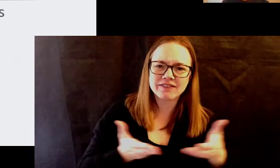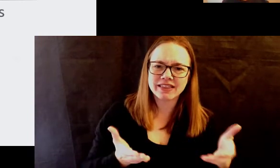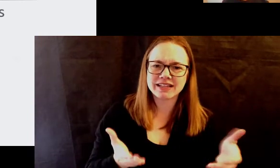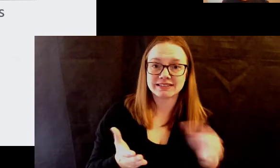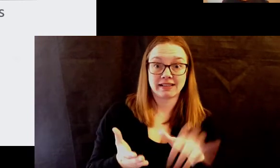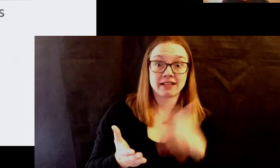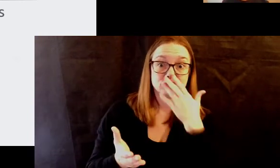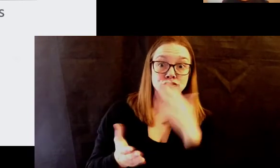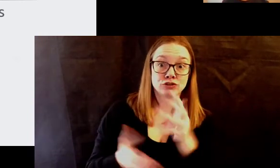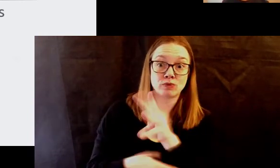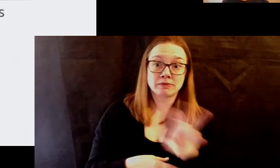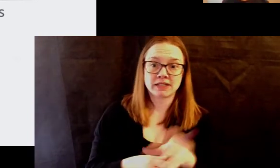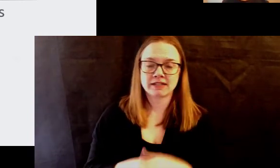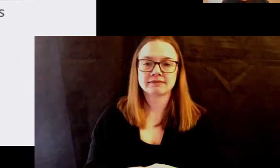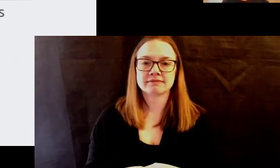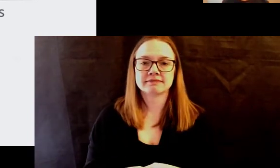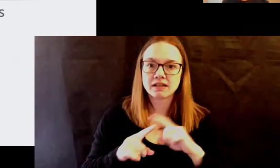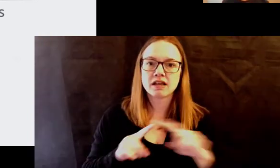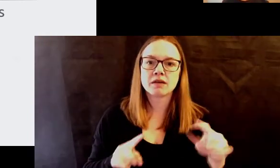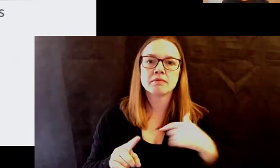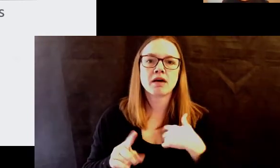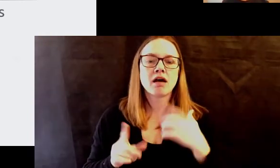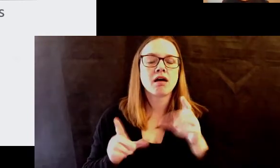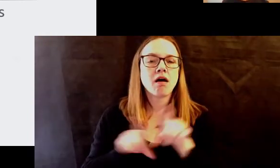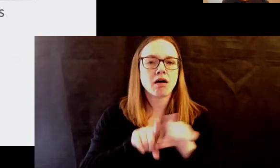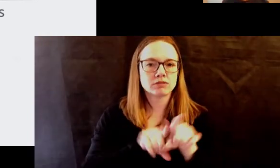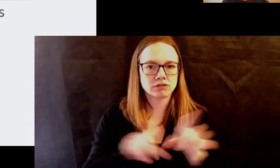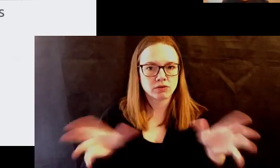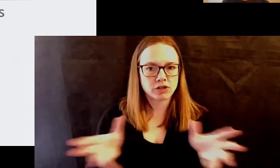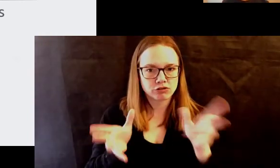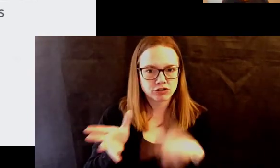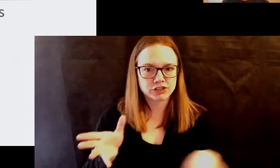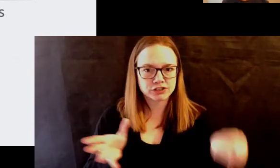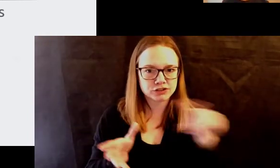to see different organizations or associations like CBHC,